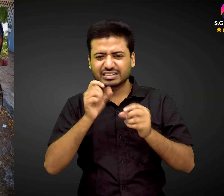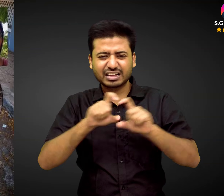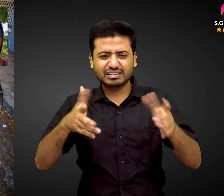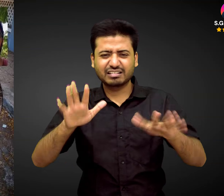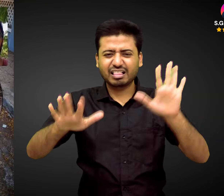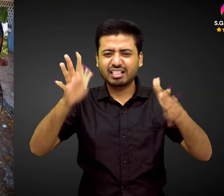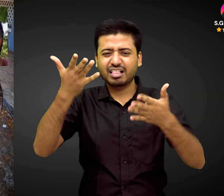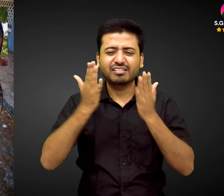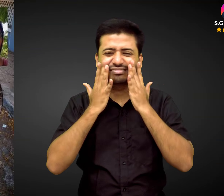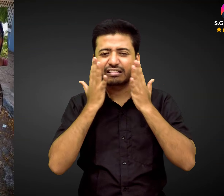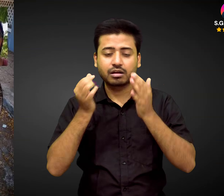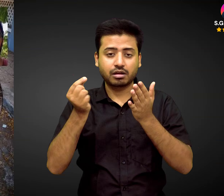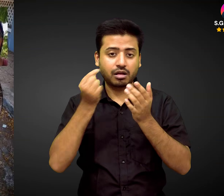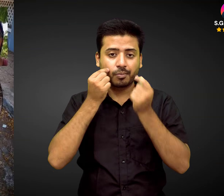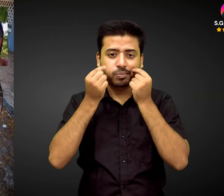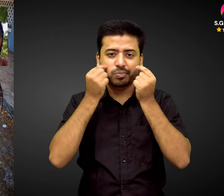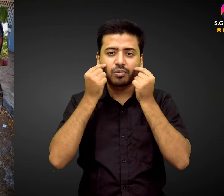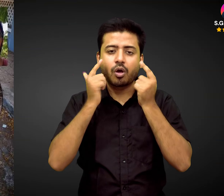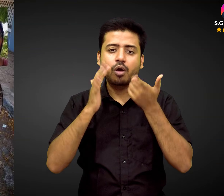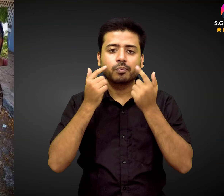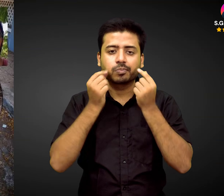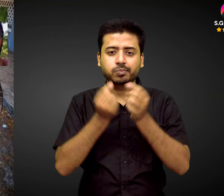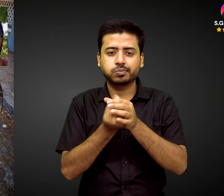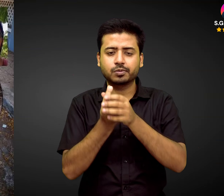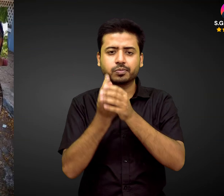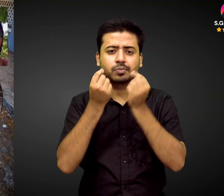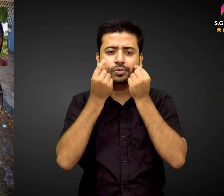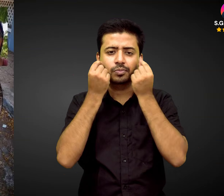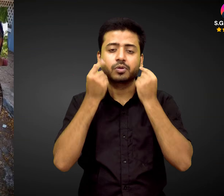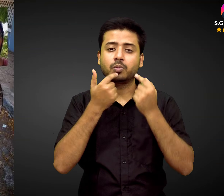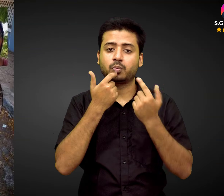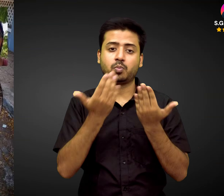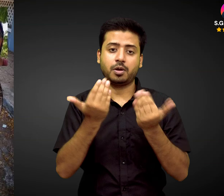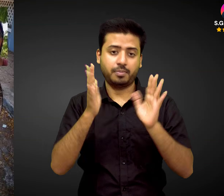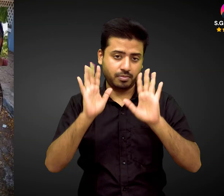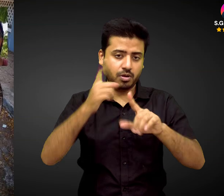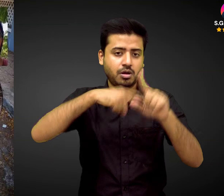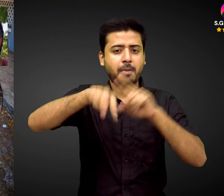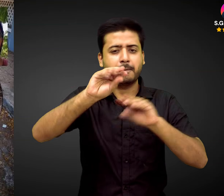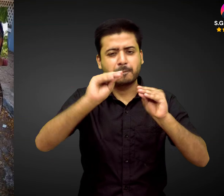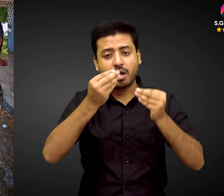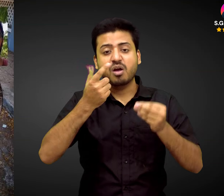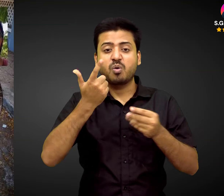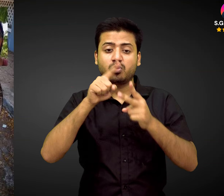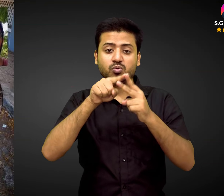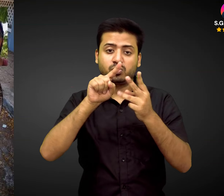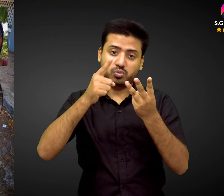skin barrier from environmental stressors and free radical damage. Whether you use finely mil organic